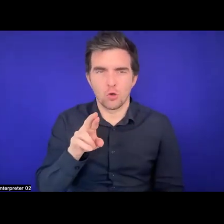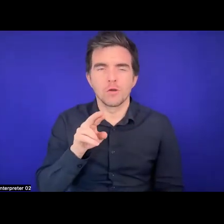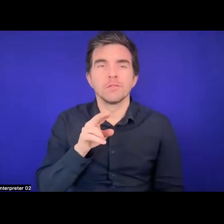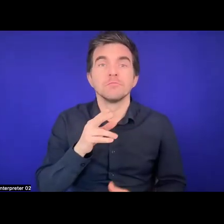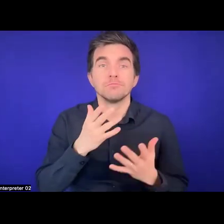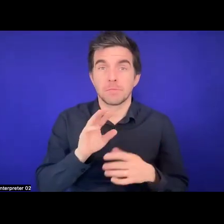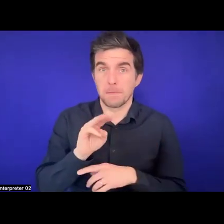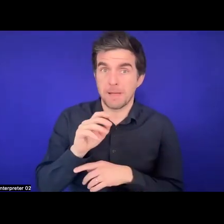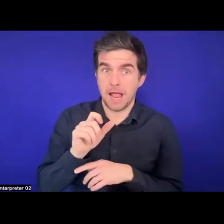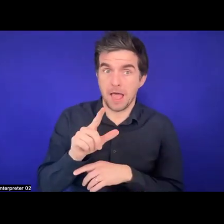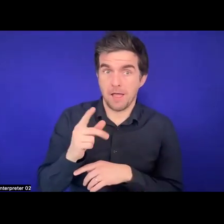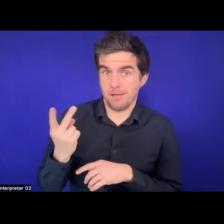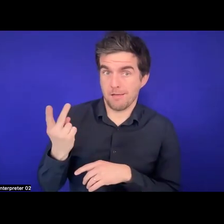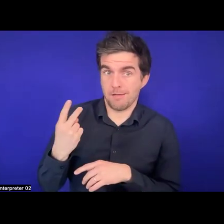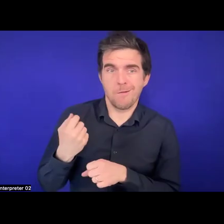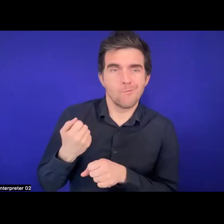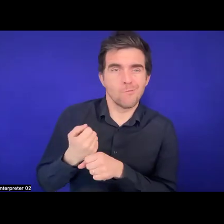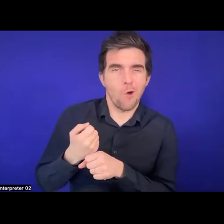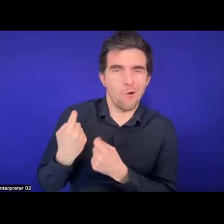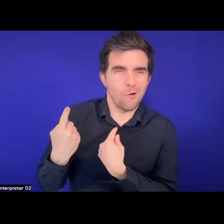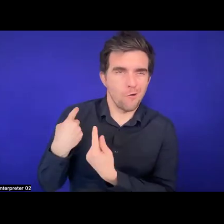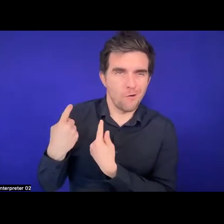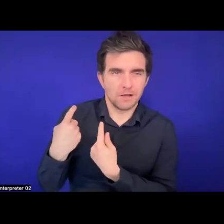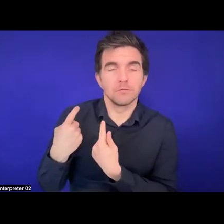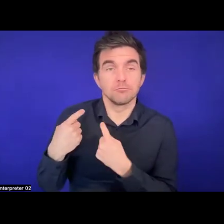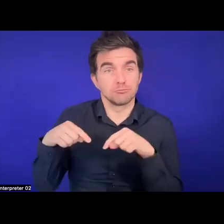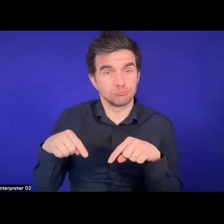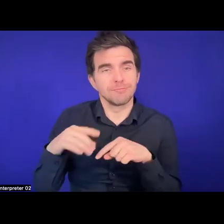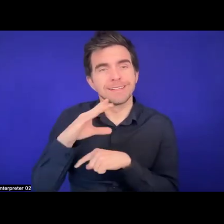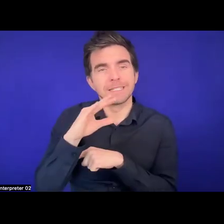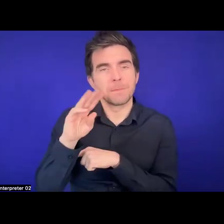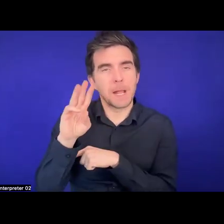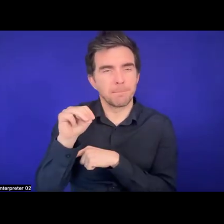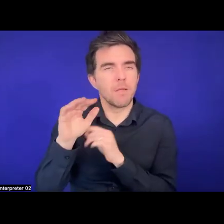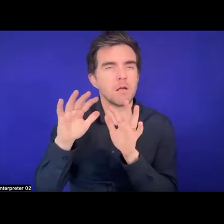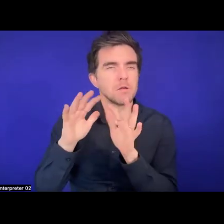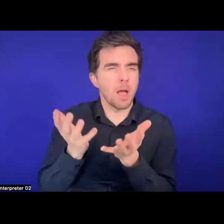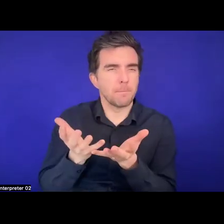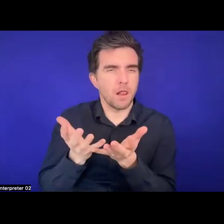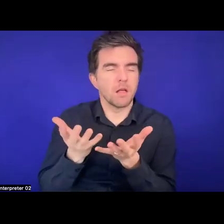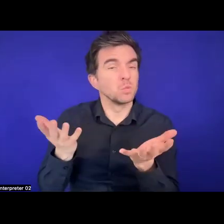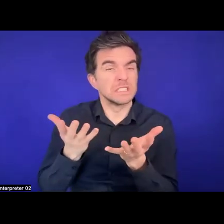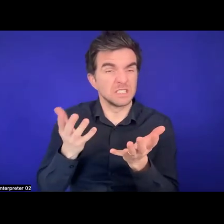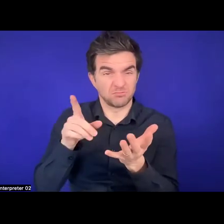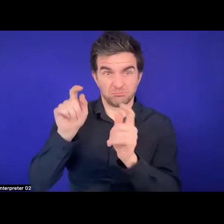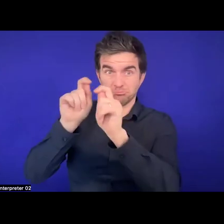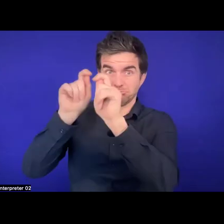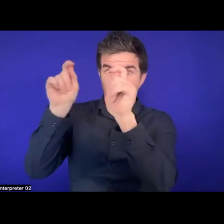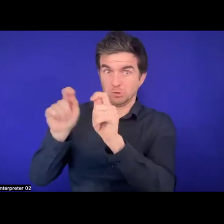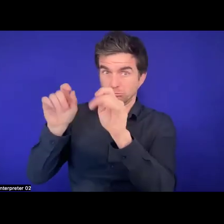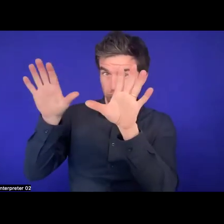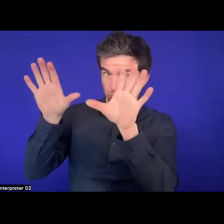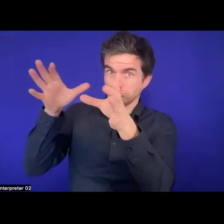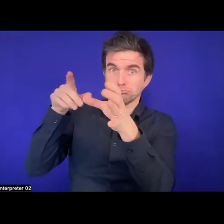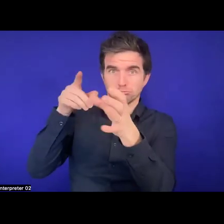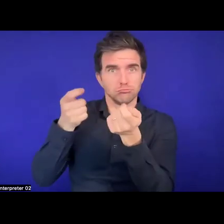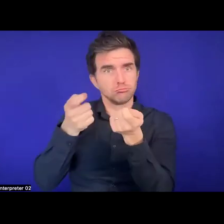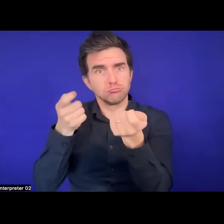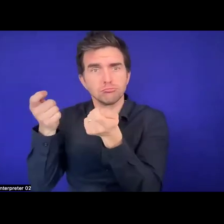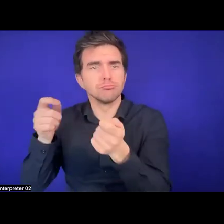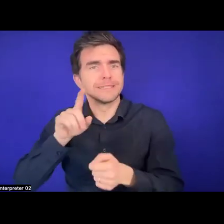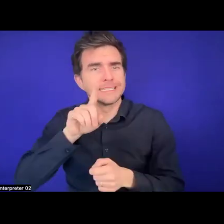which is a federation that operates across 16 countries where we work on a range of